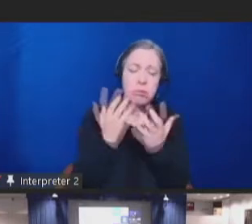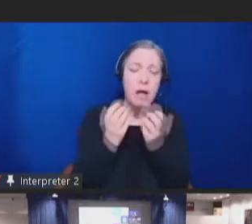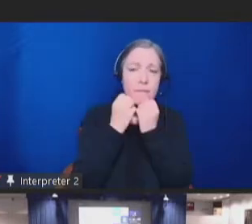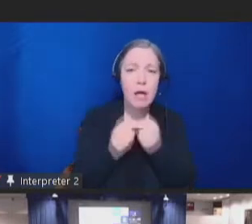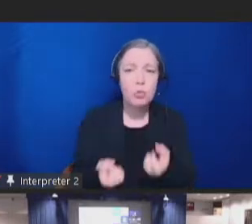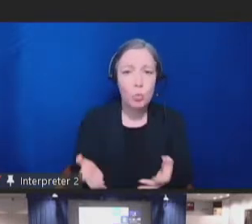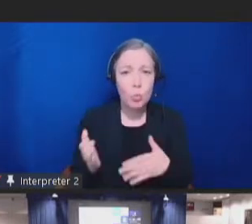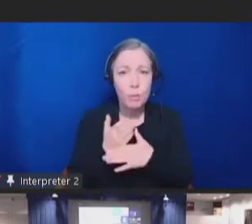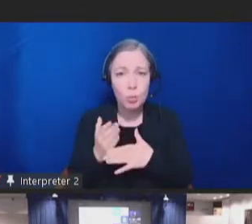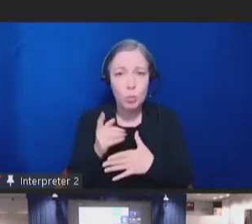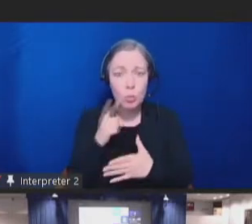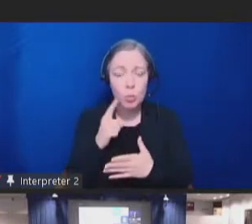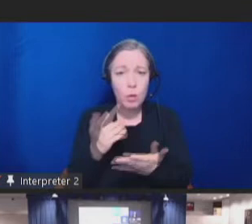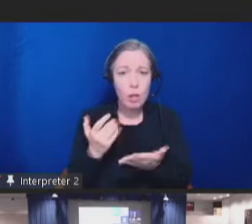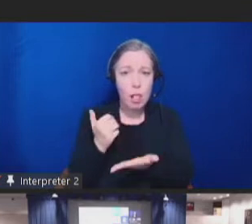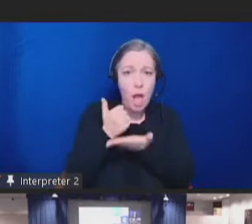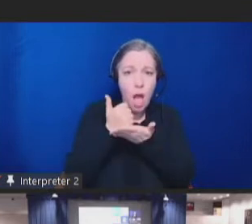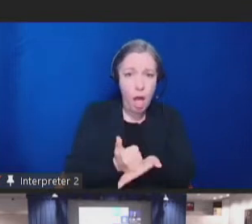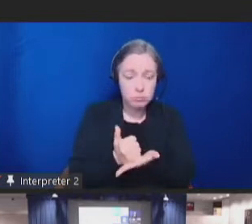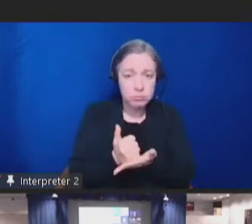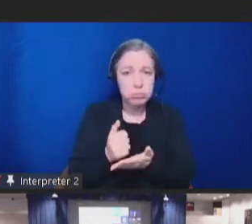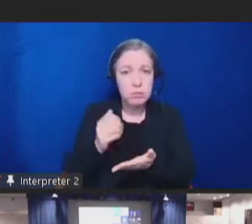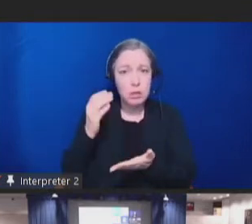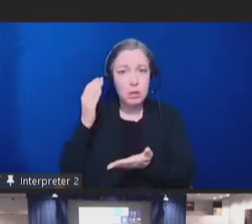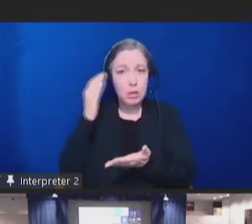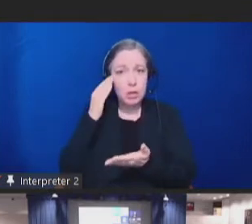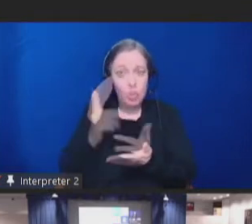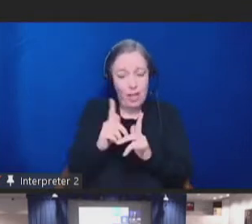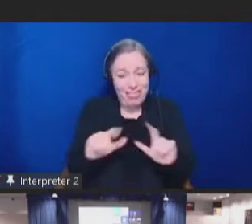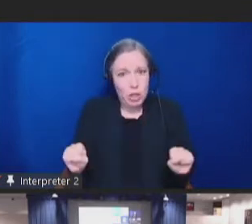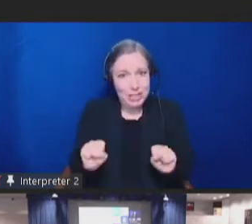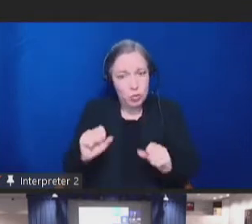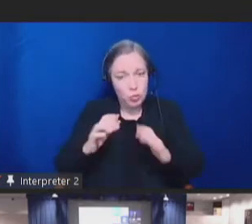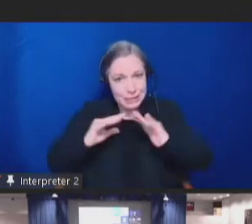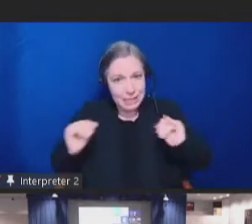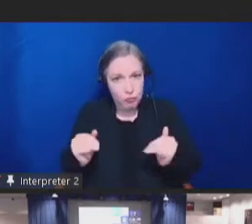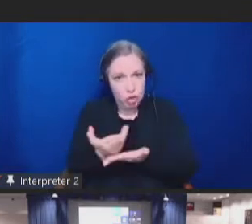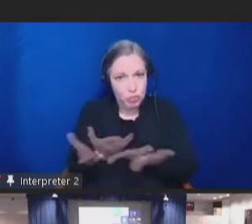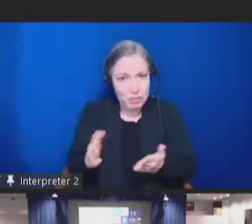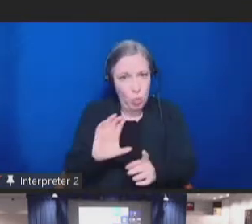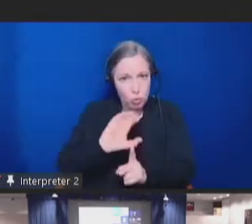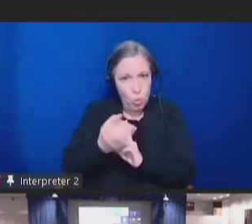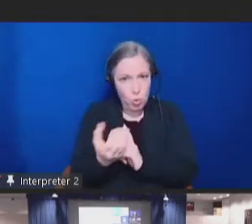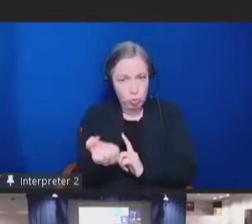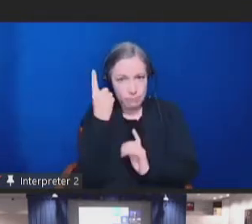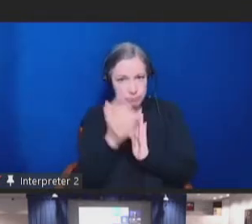and bring culturally competent linguistically diverse resources. I want to note that, you know,